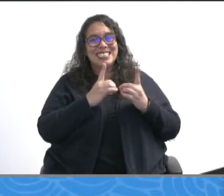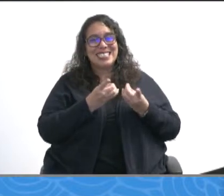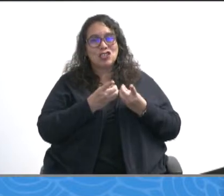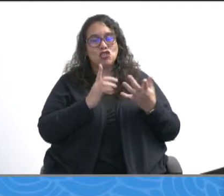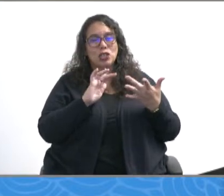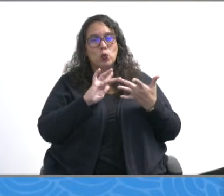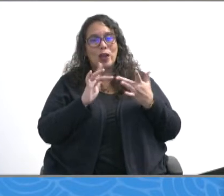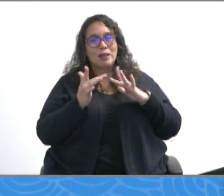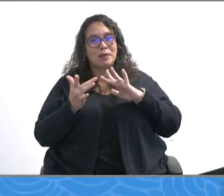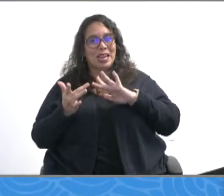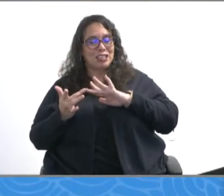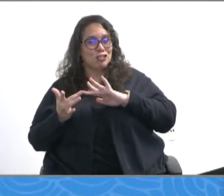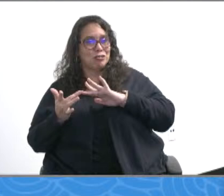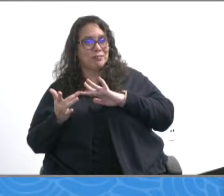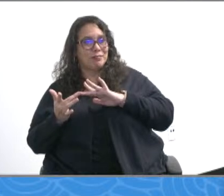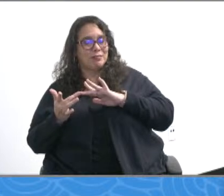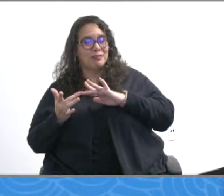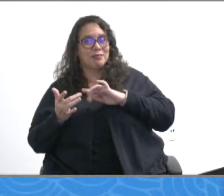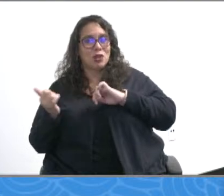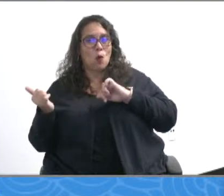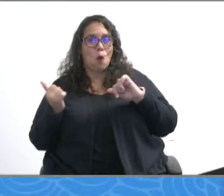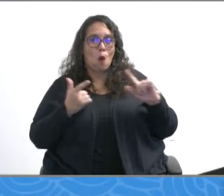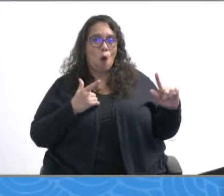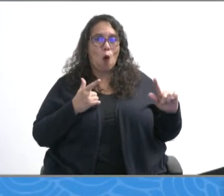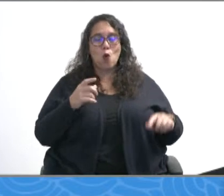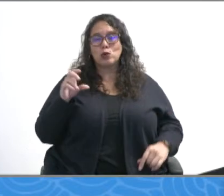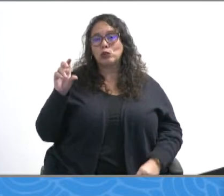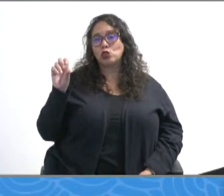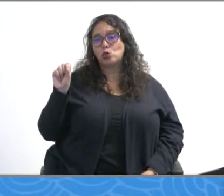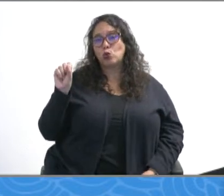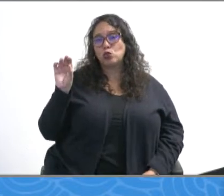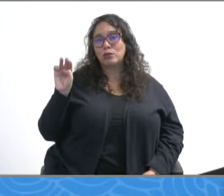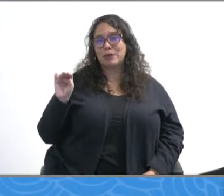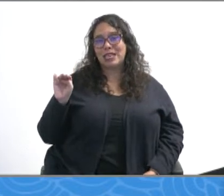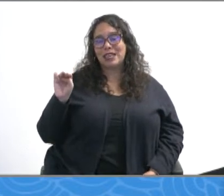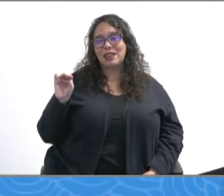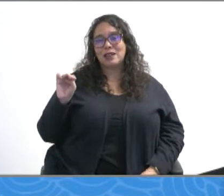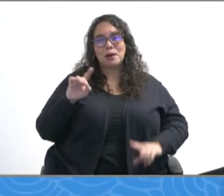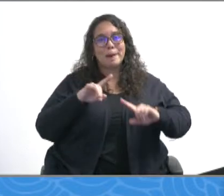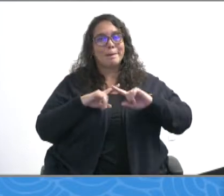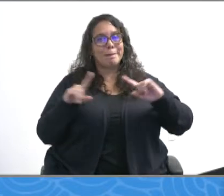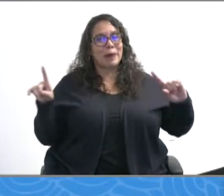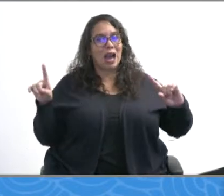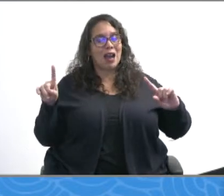These are all of the social media platforms that you can find us, but this last one here at the end